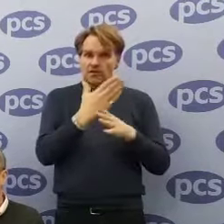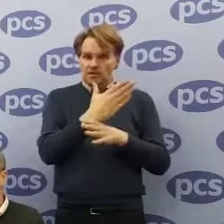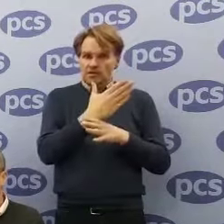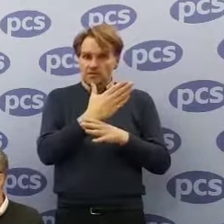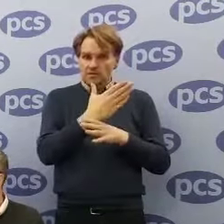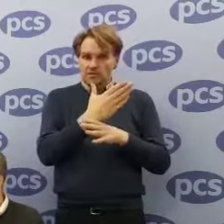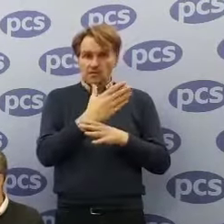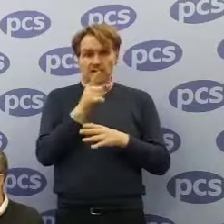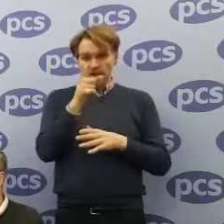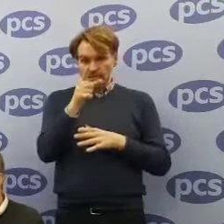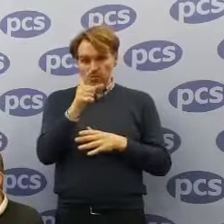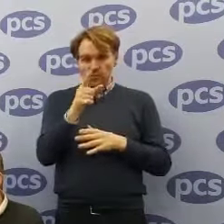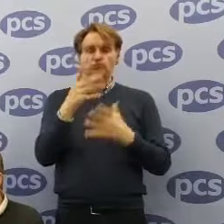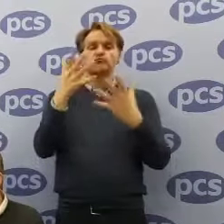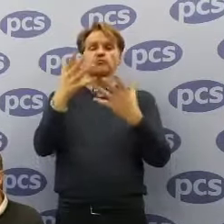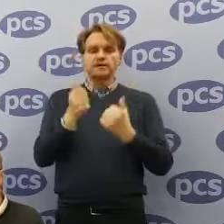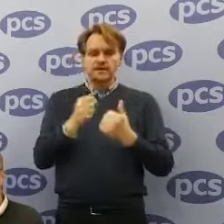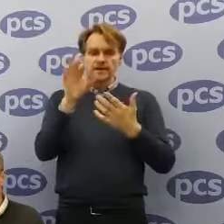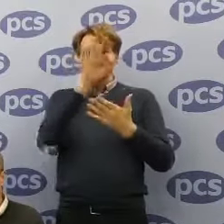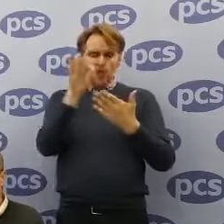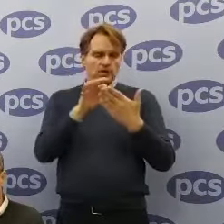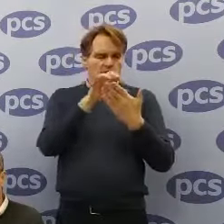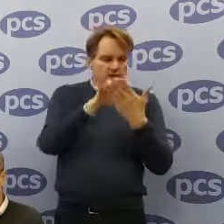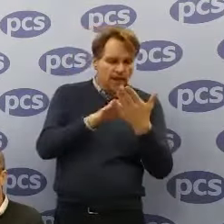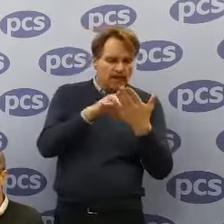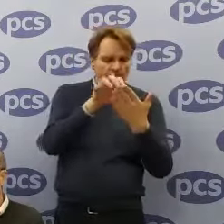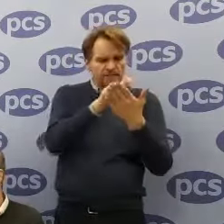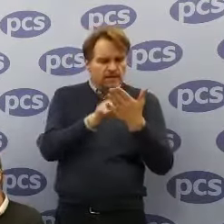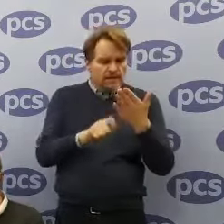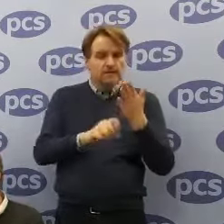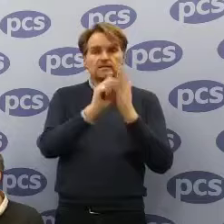get a questionnaire or a ballot paper fill it in because together we can win.